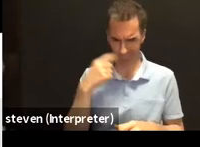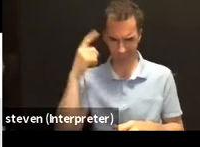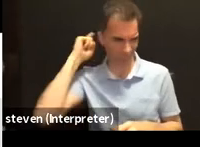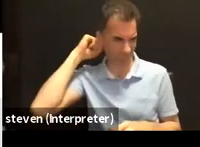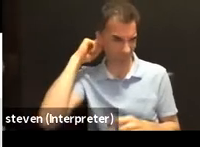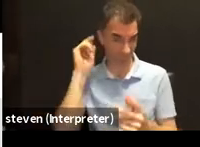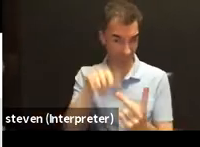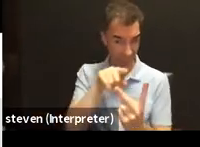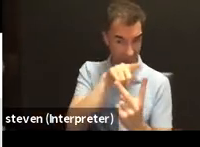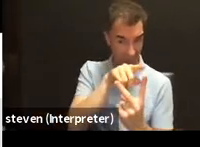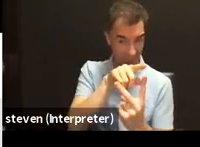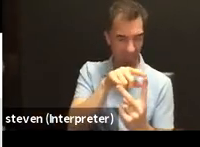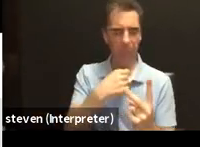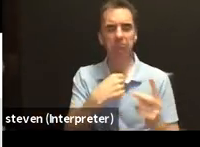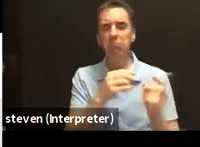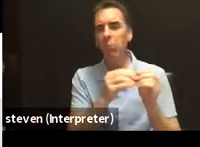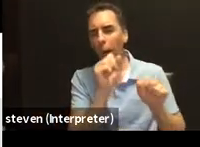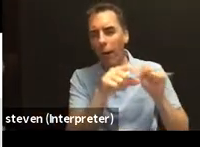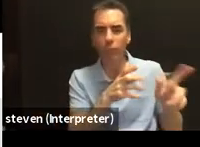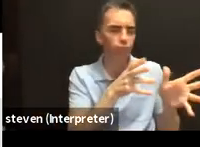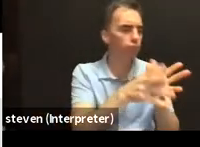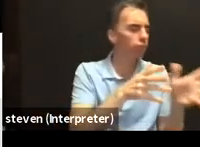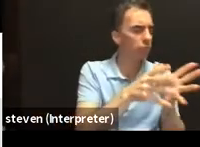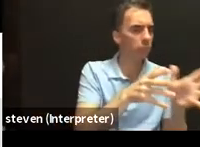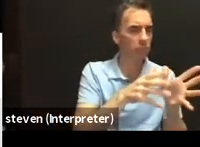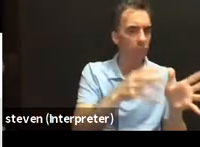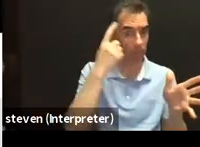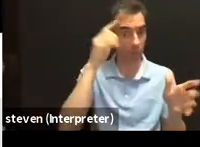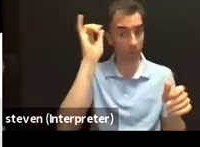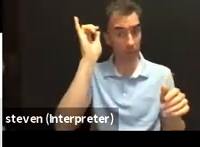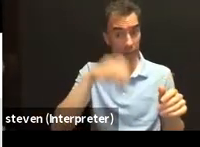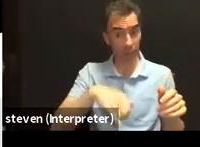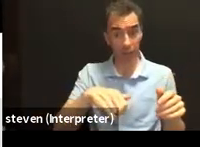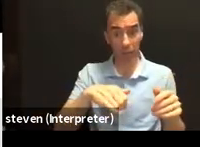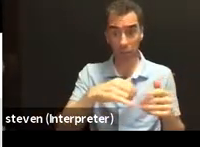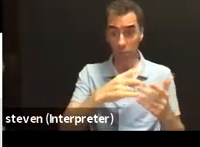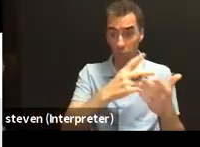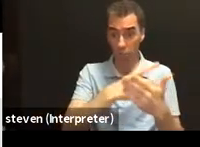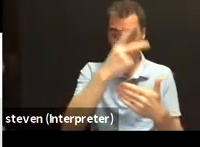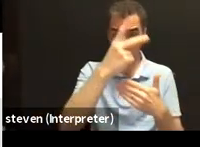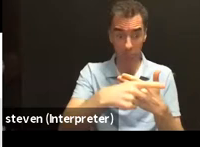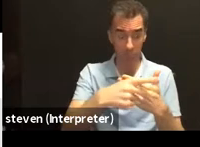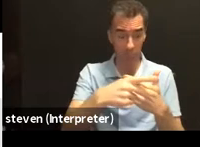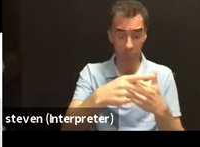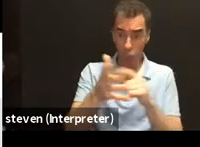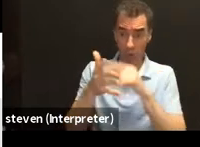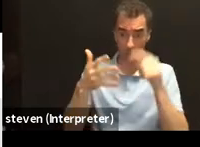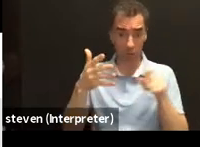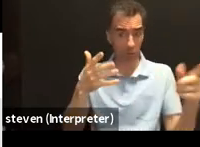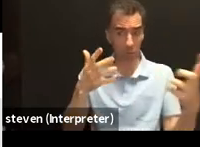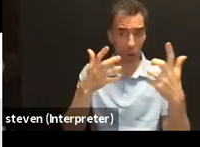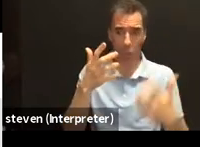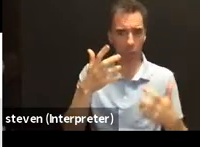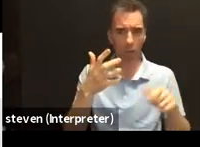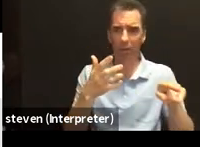maria.rodriguez: In reality, for how to fund it programs, they're little, they're not necessarily experiencing homelessness. They are more considered to be unstable, the House.